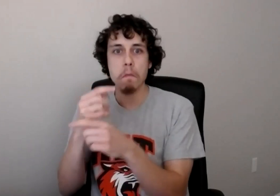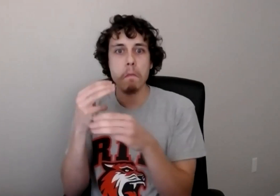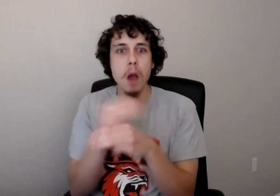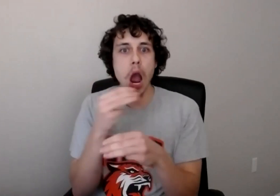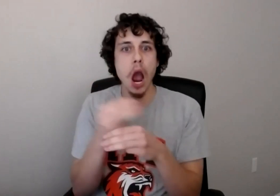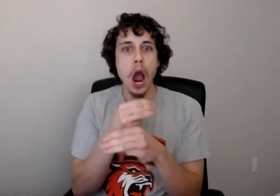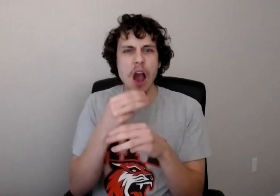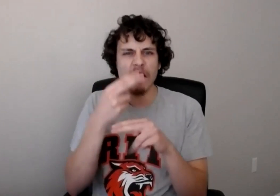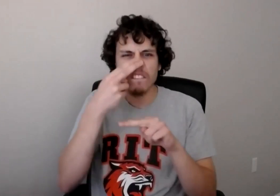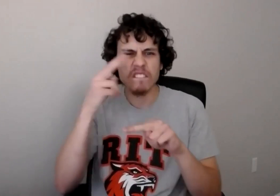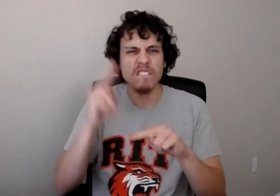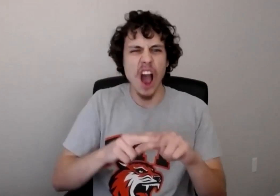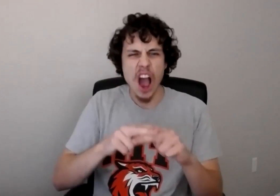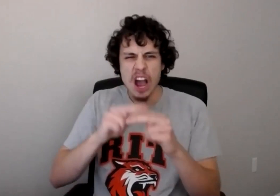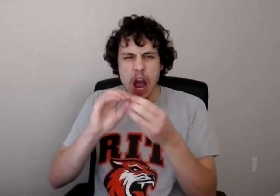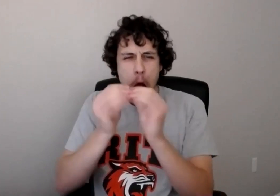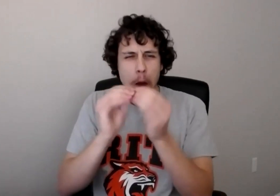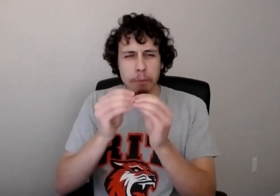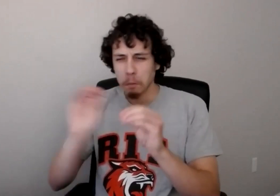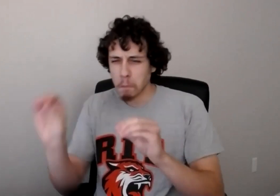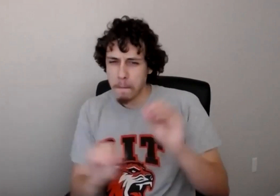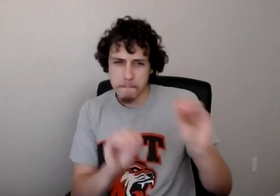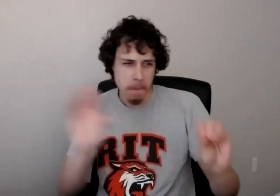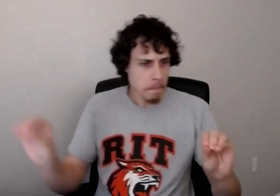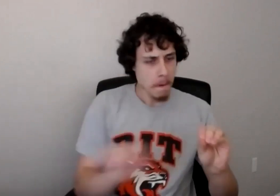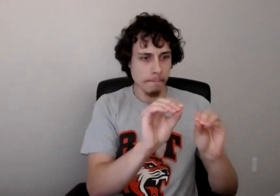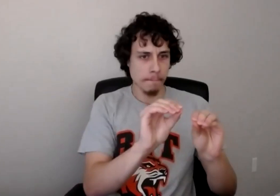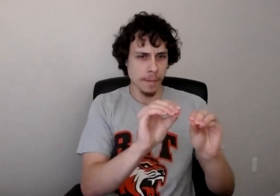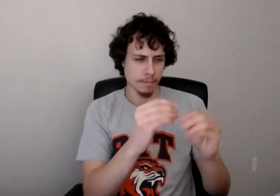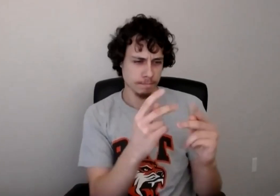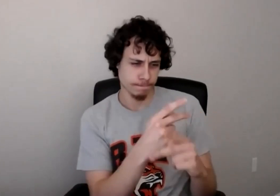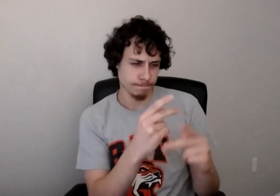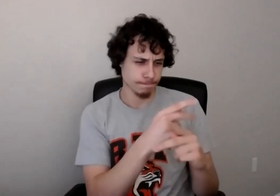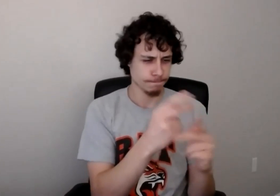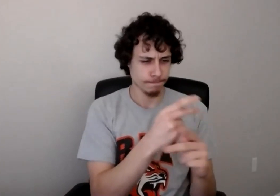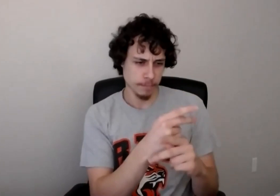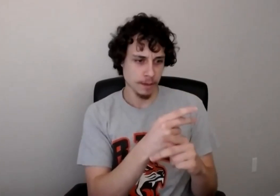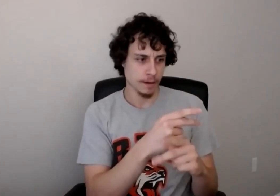Vladimir: M. N. O. P.